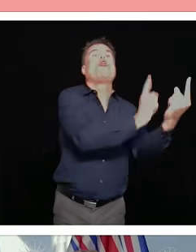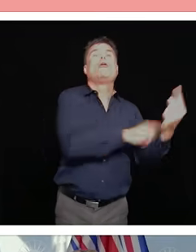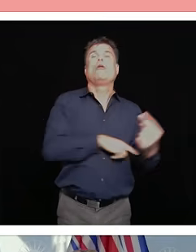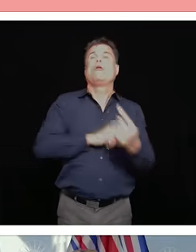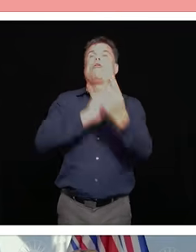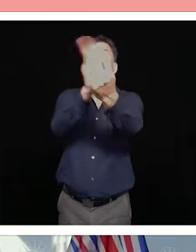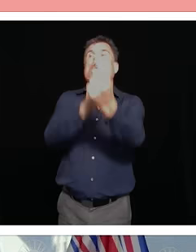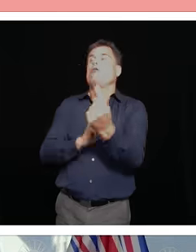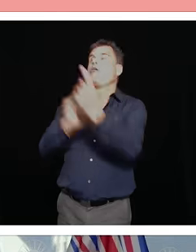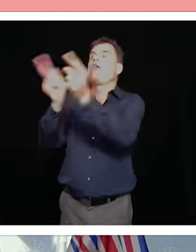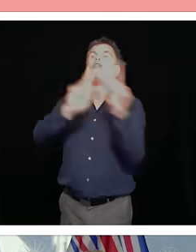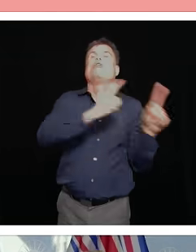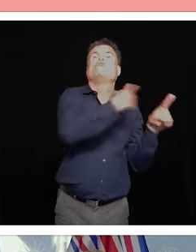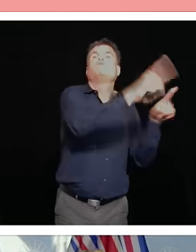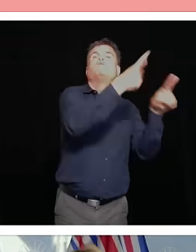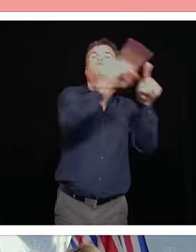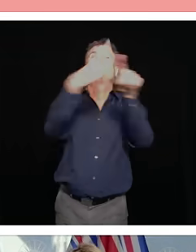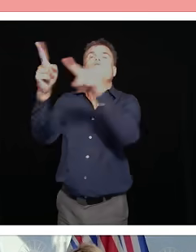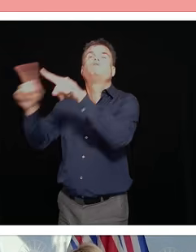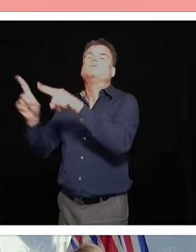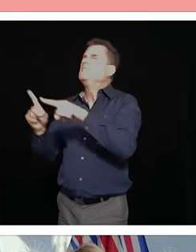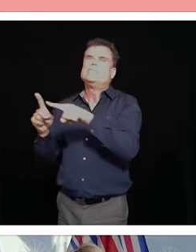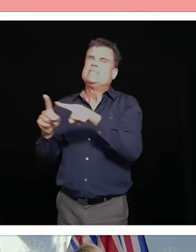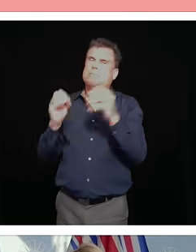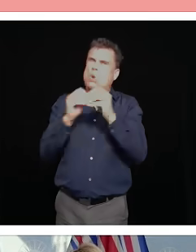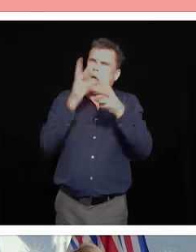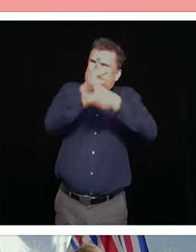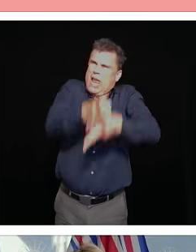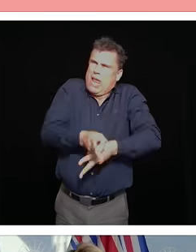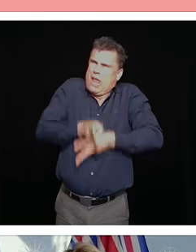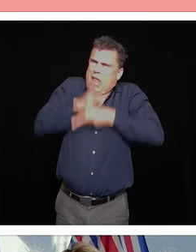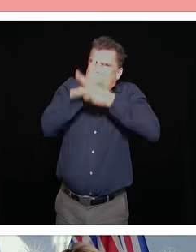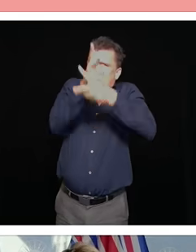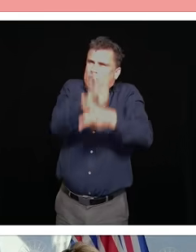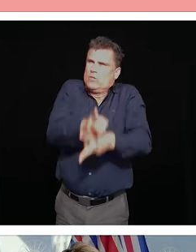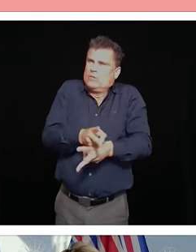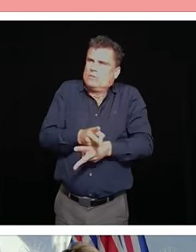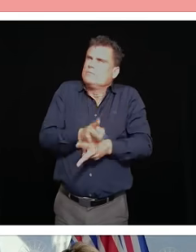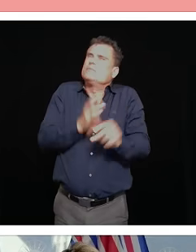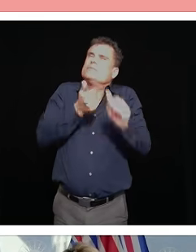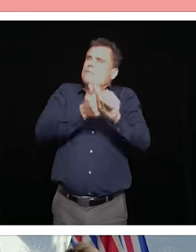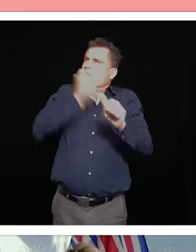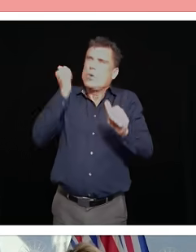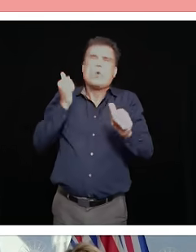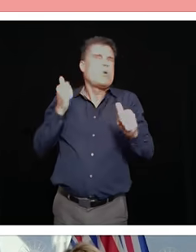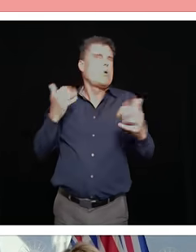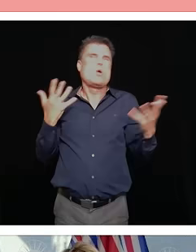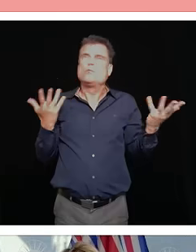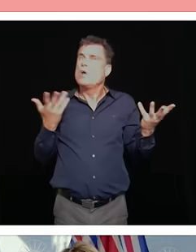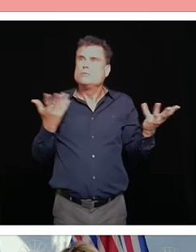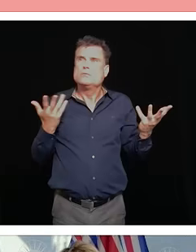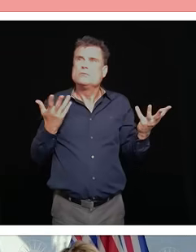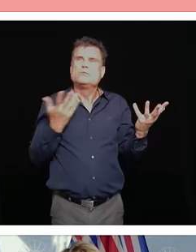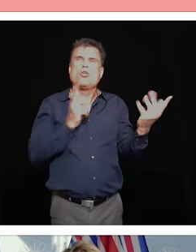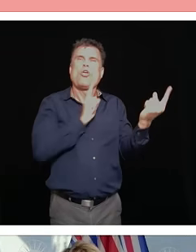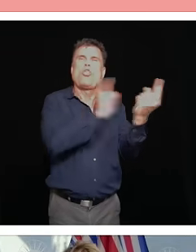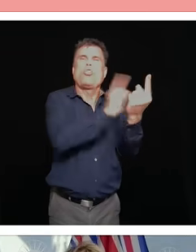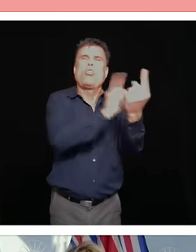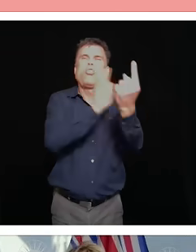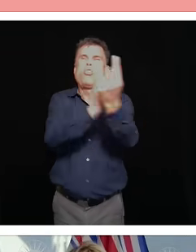and that is not a reproductive number and as you can see we've been bouncing around. We know we've had exposure events where